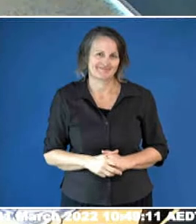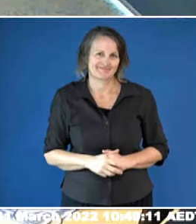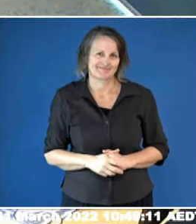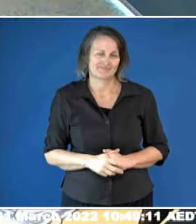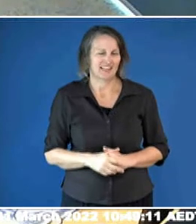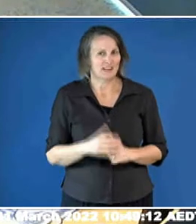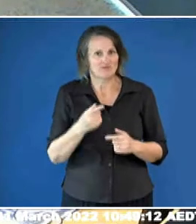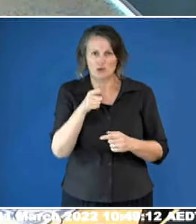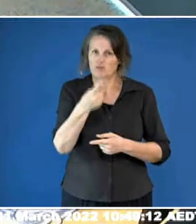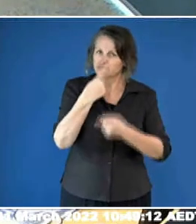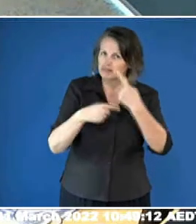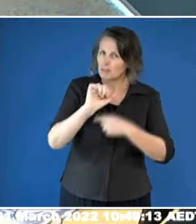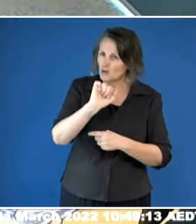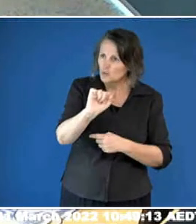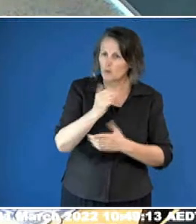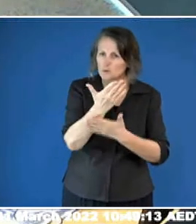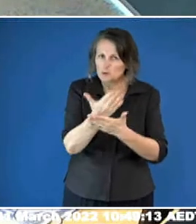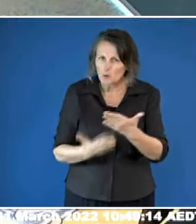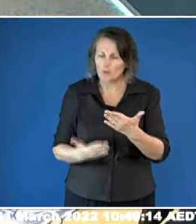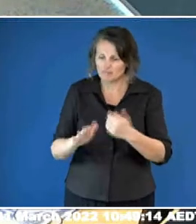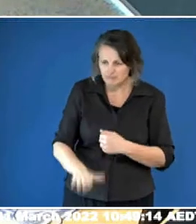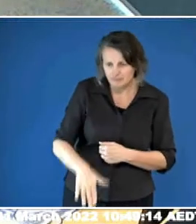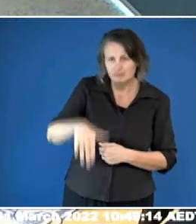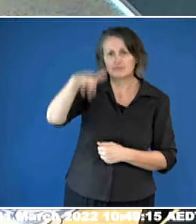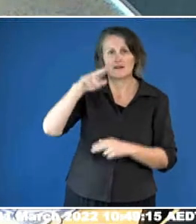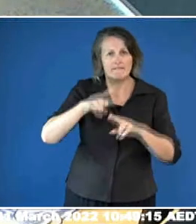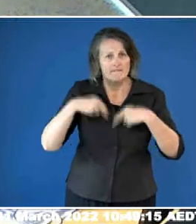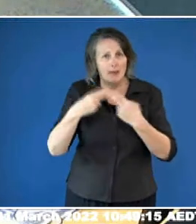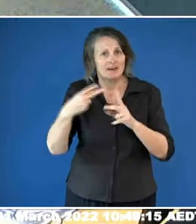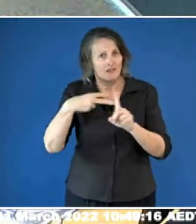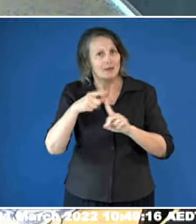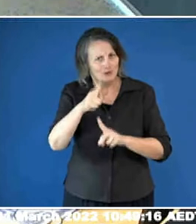throughout your life of family violence, but you have done that today and you did that in